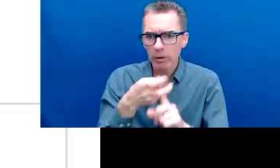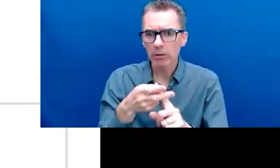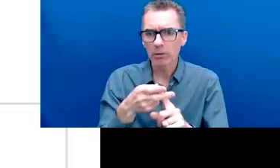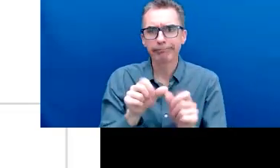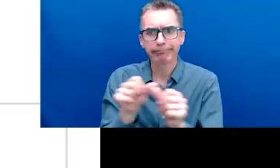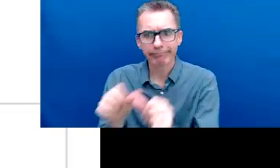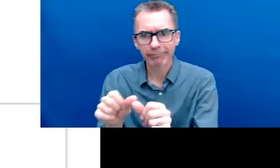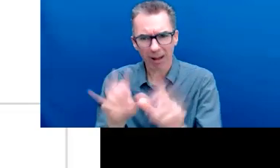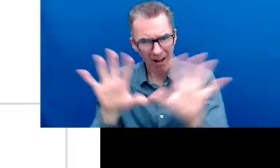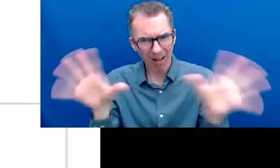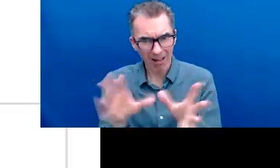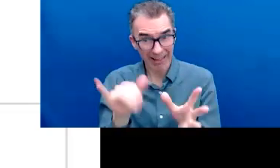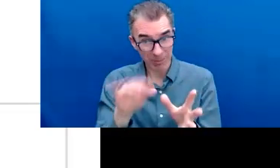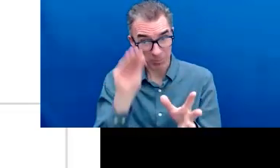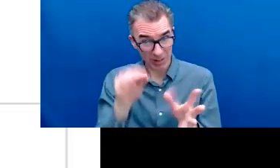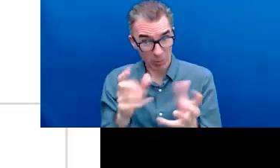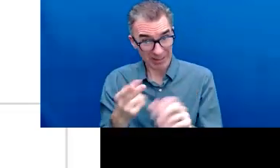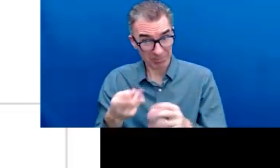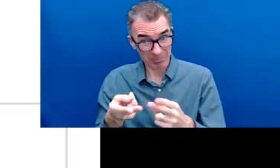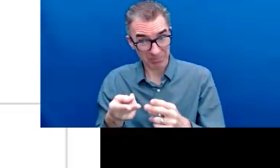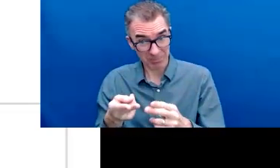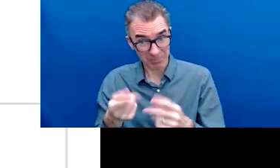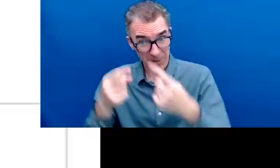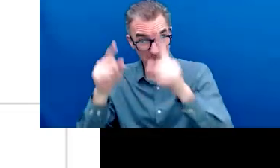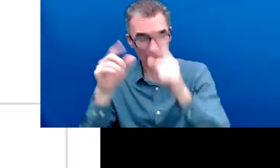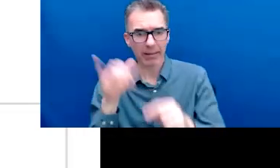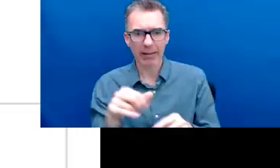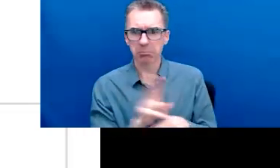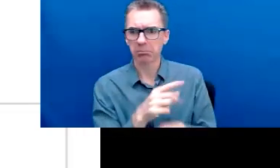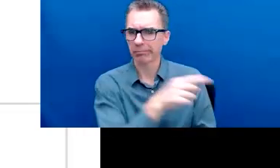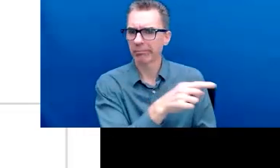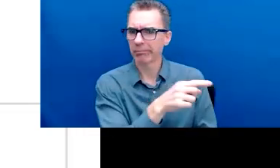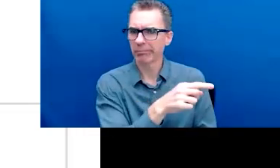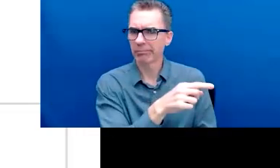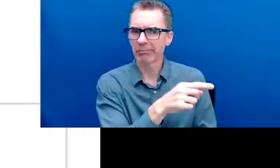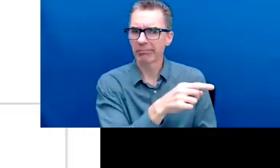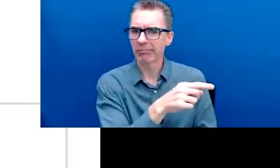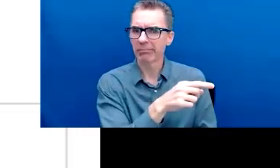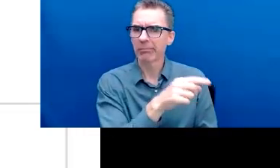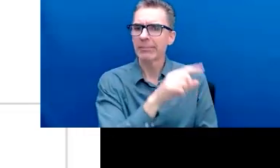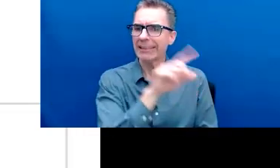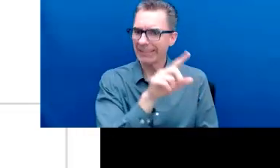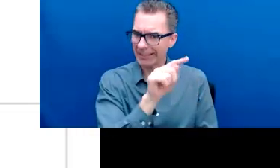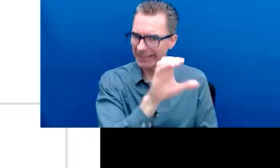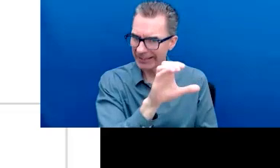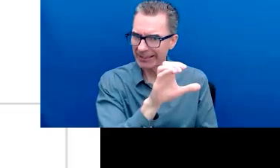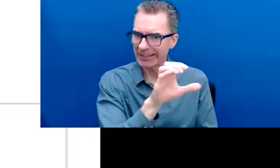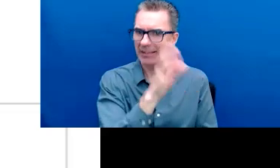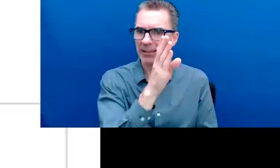This might be a strategy that, that you could consider exploring is, adopting more, ZTC and OER to